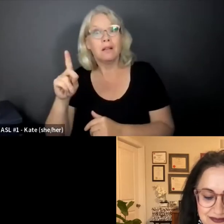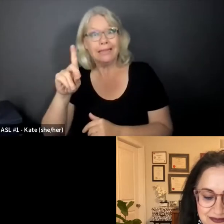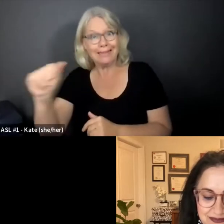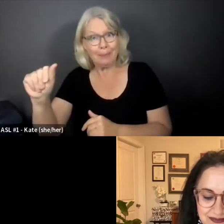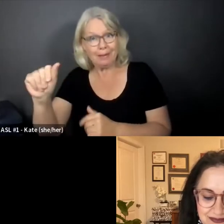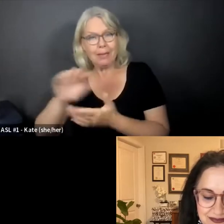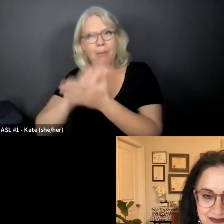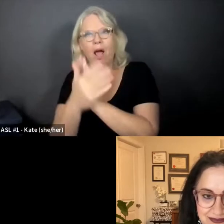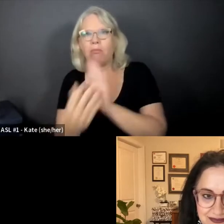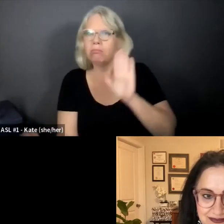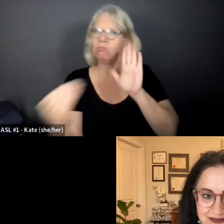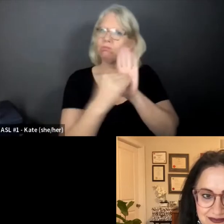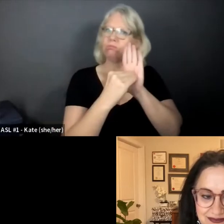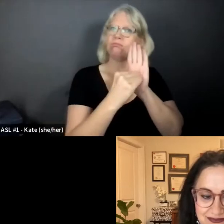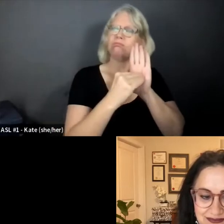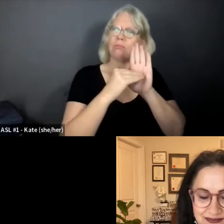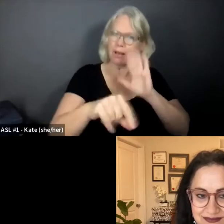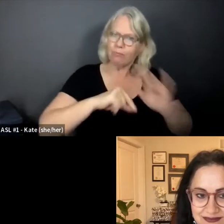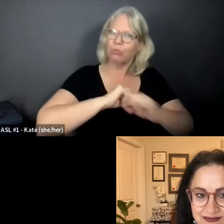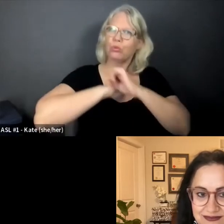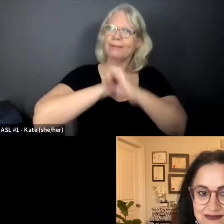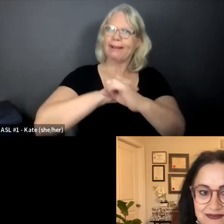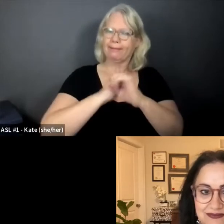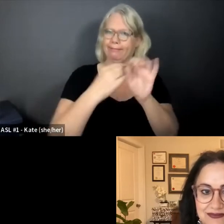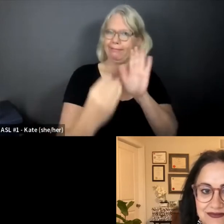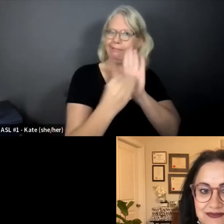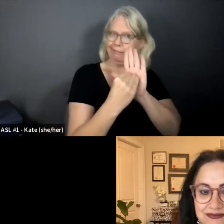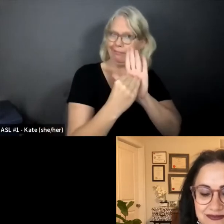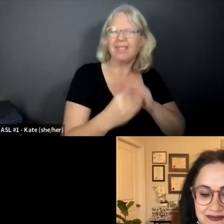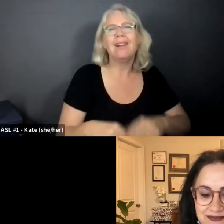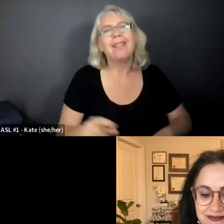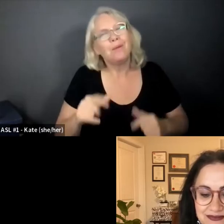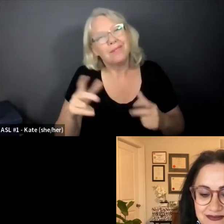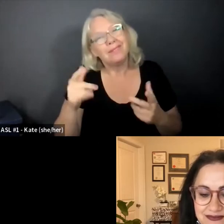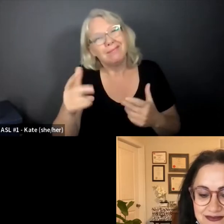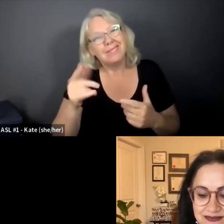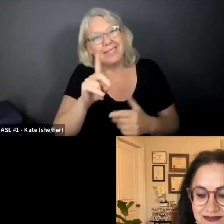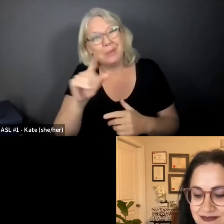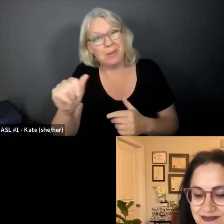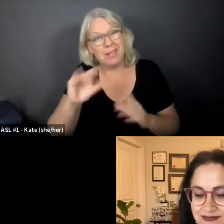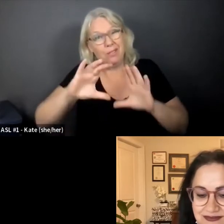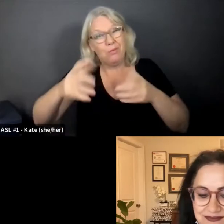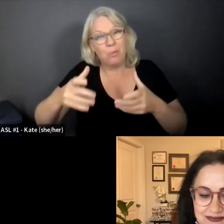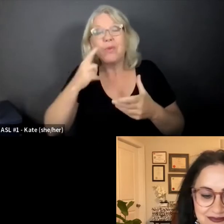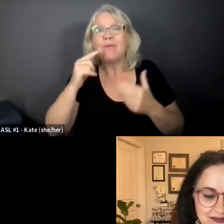THE COALITION OF HUMAN RIGHTS FOR THE HANDICAPPED WAS FORMED IN 1979.